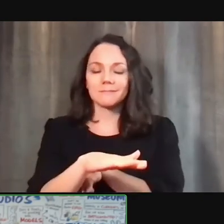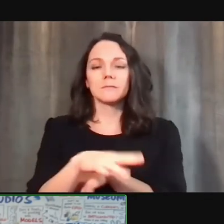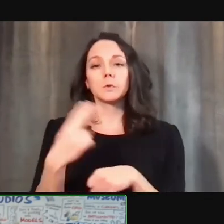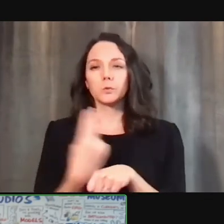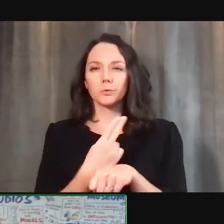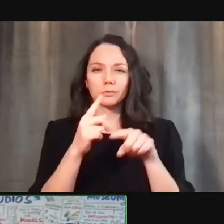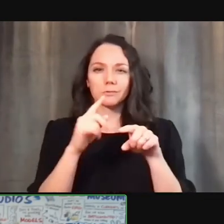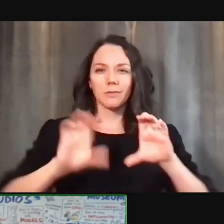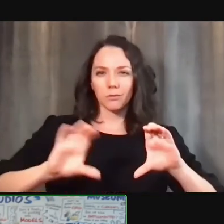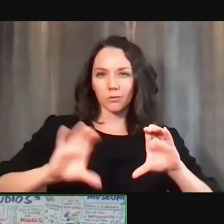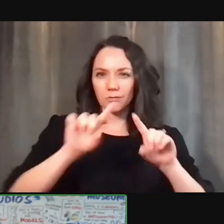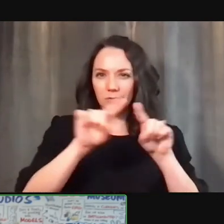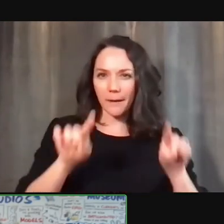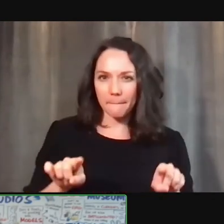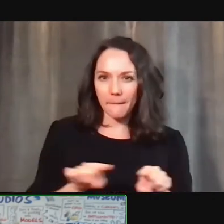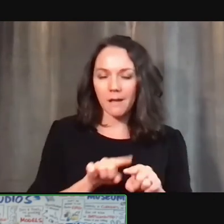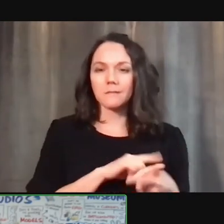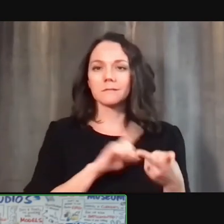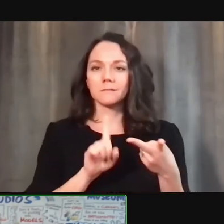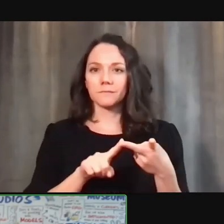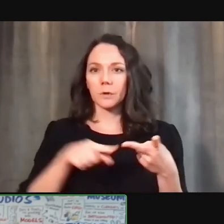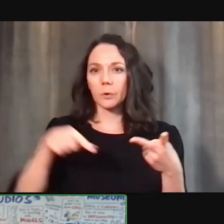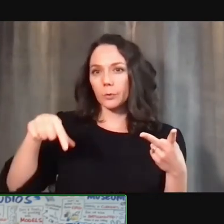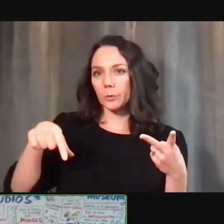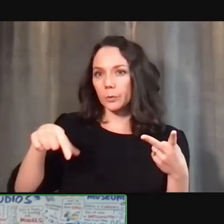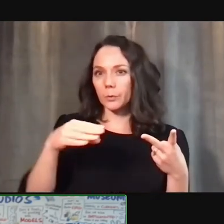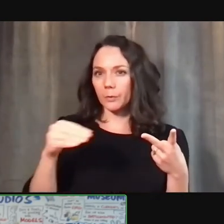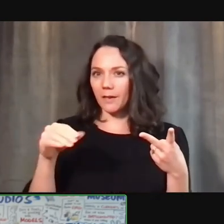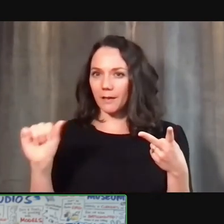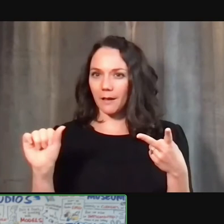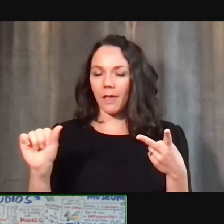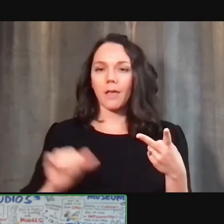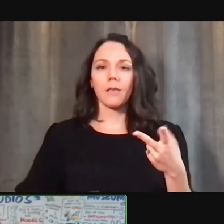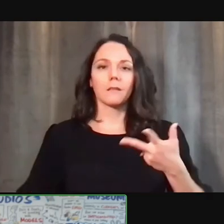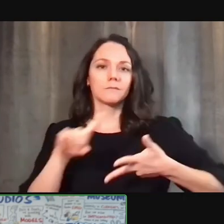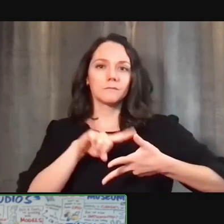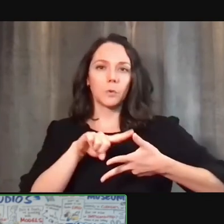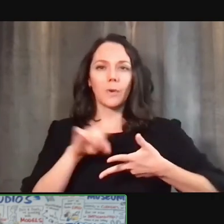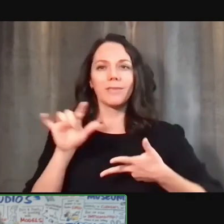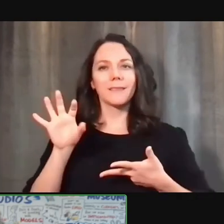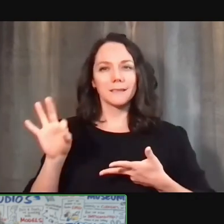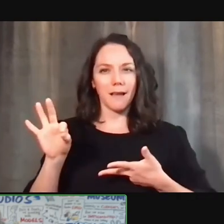the Q and A, or use the nine function that Katie Samson described earlier.